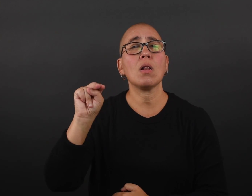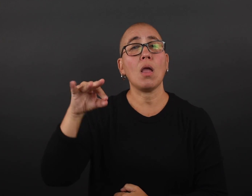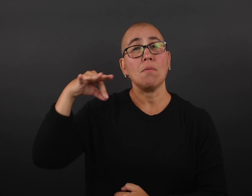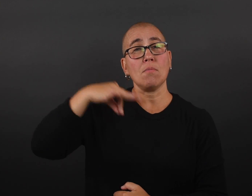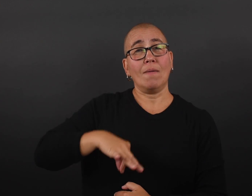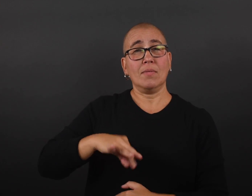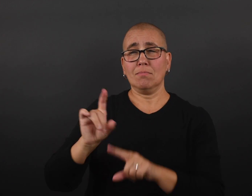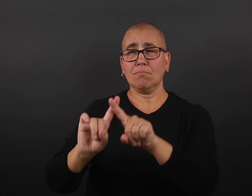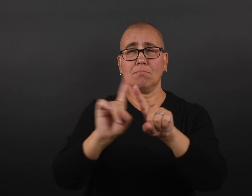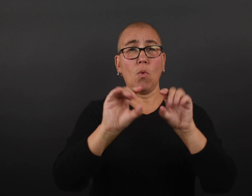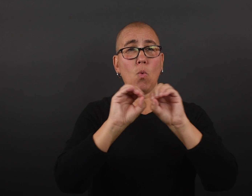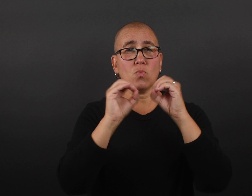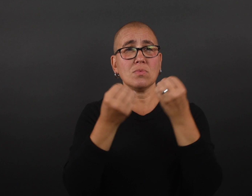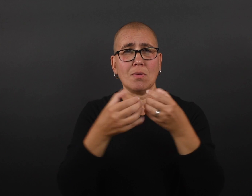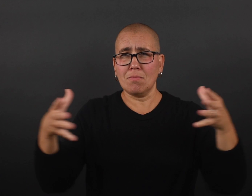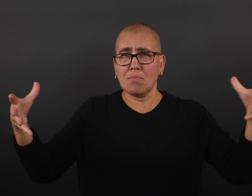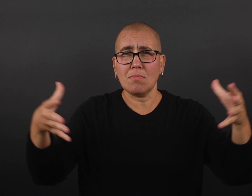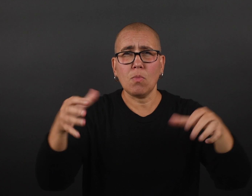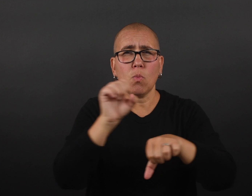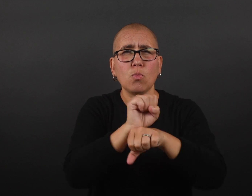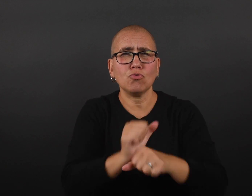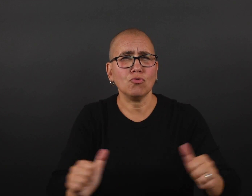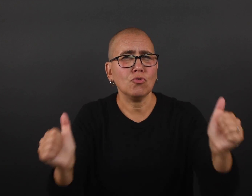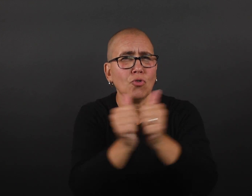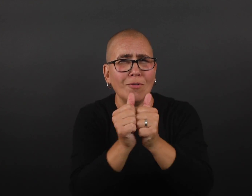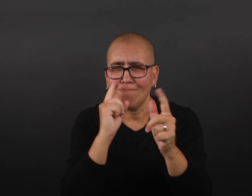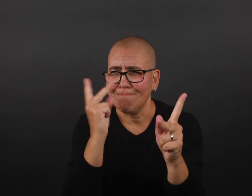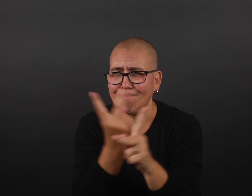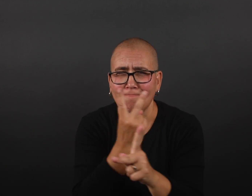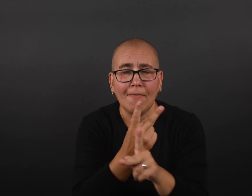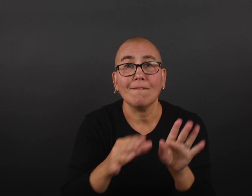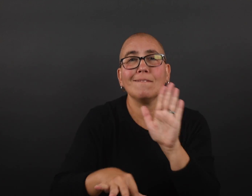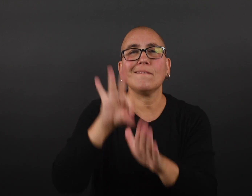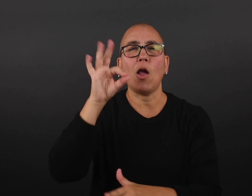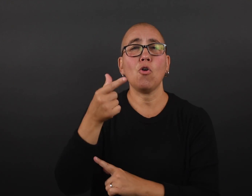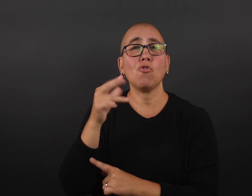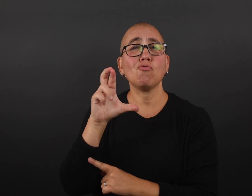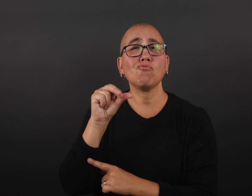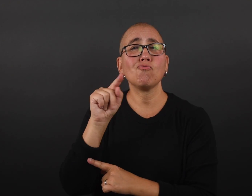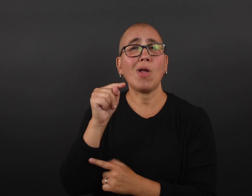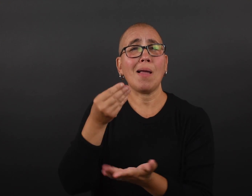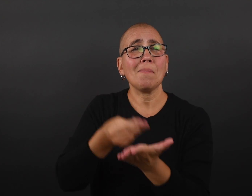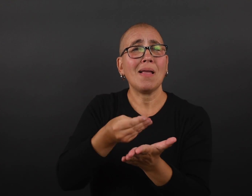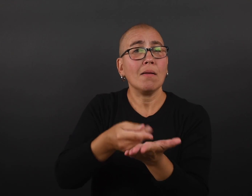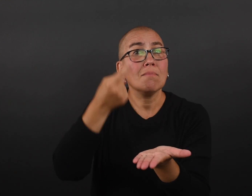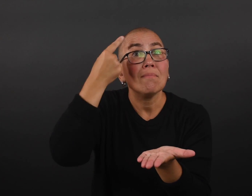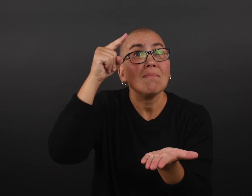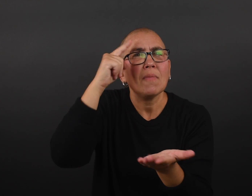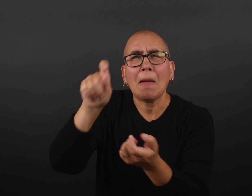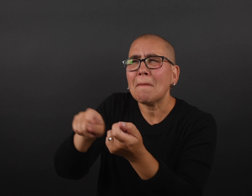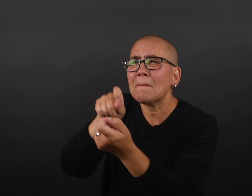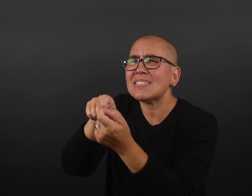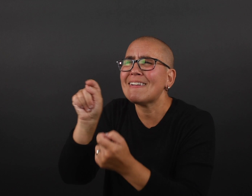Governor Walz is also working with the State Legislature, foundations, and nonprofits on